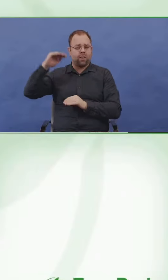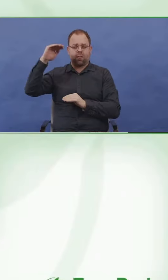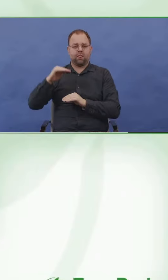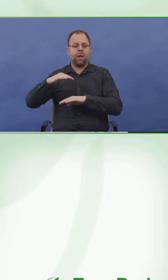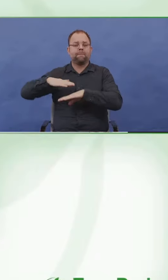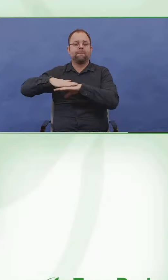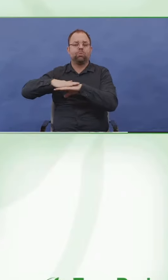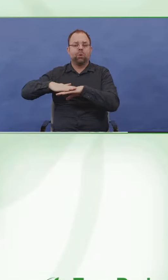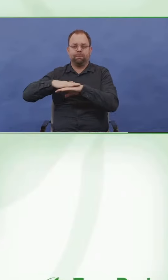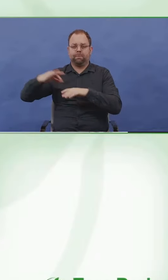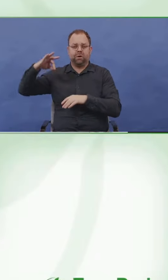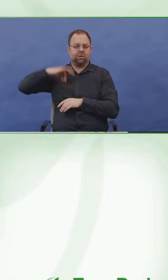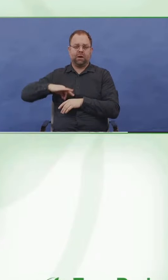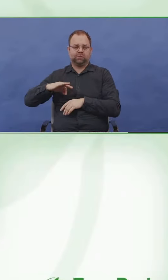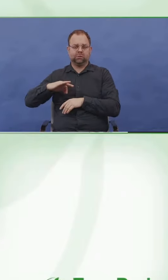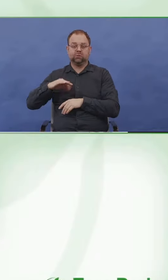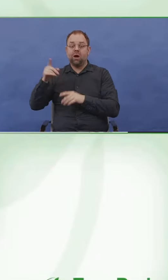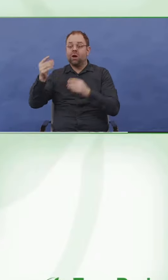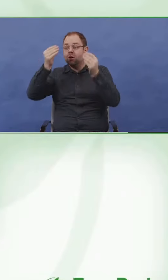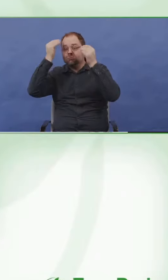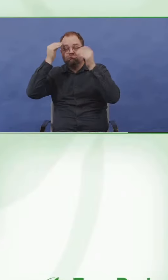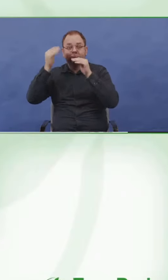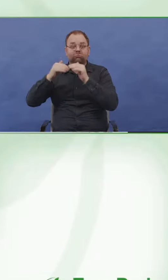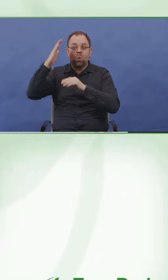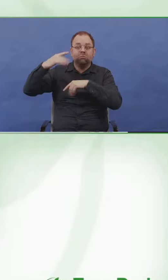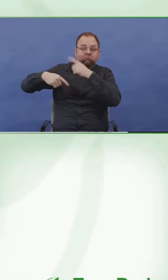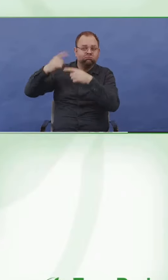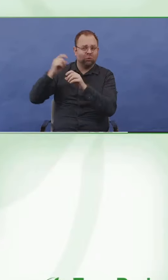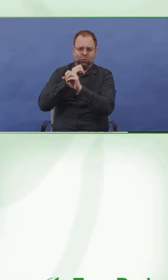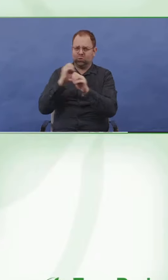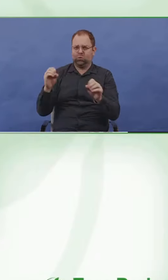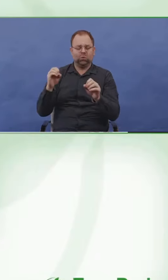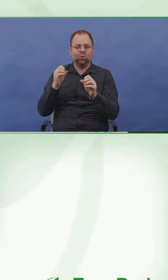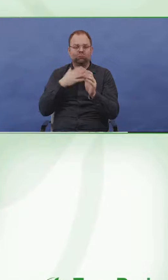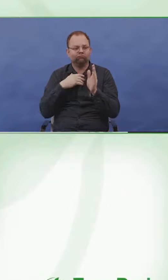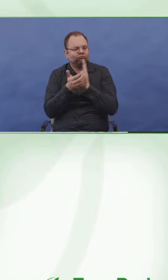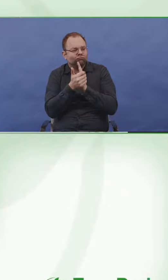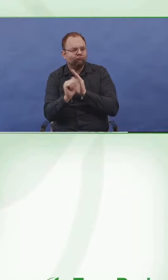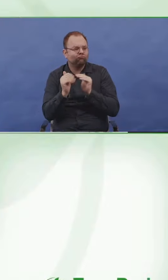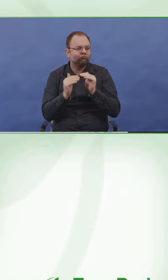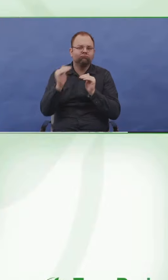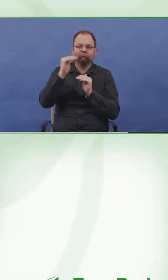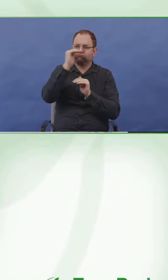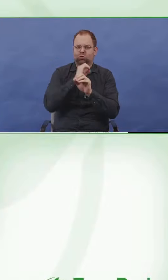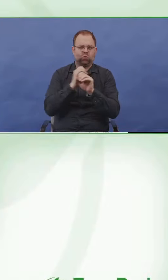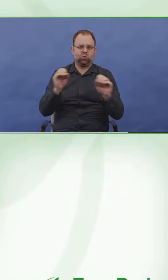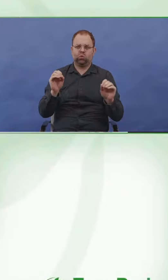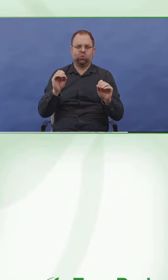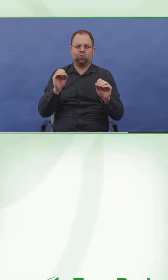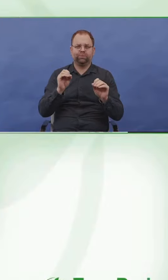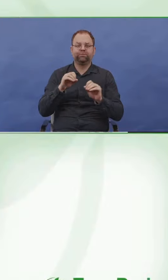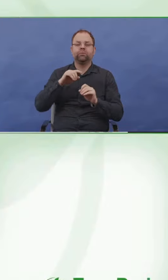And I fully agree with earlier comments, we are at the beginning of getting persons with disabilities into that broader